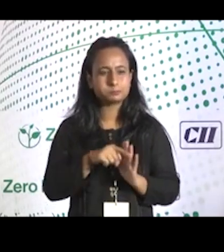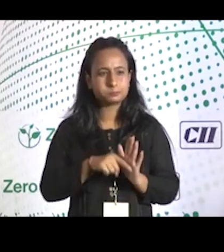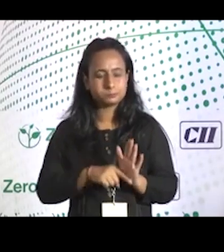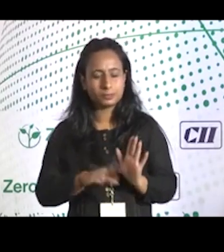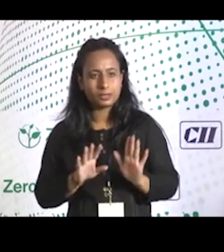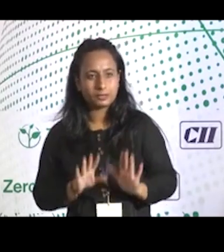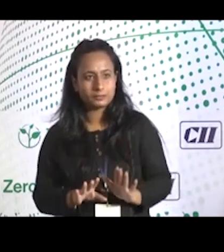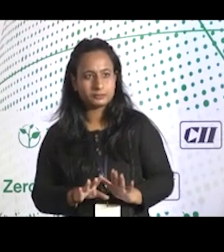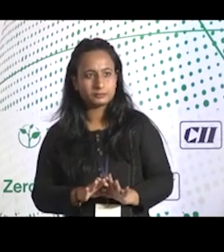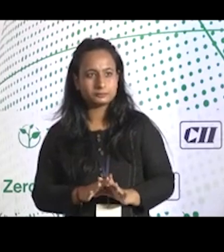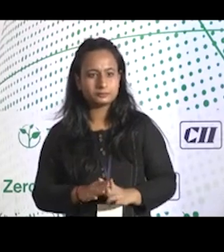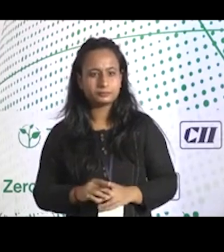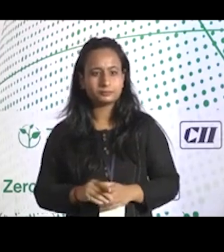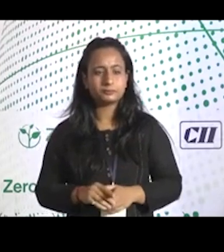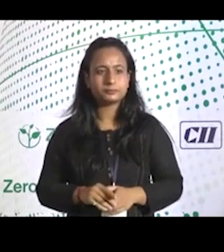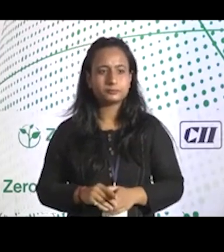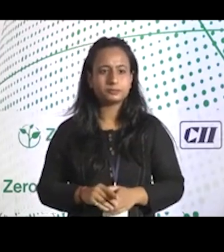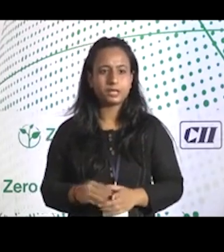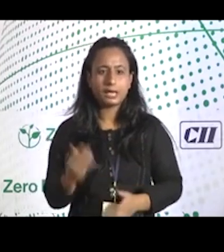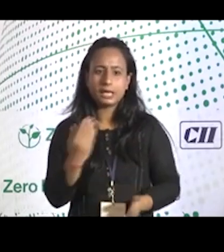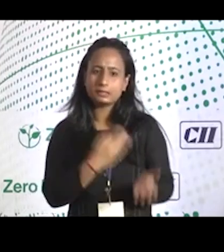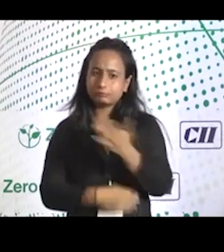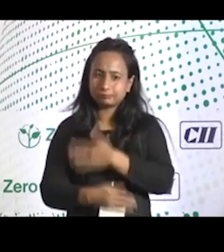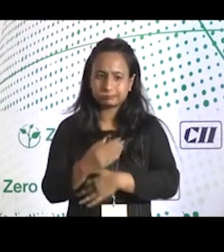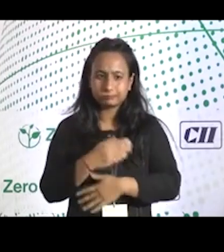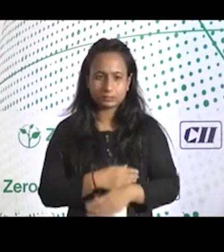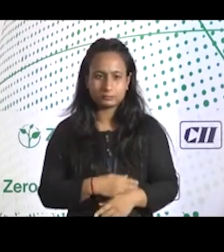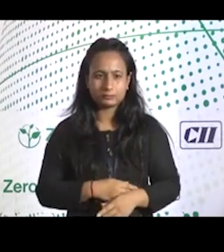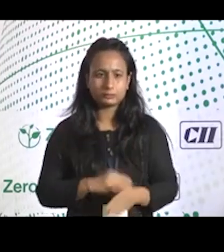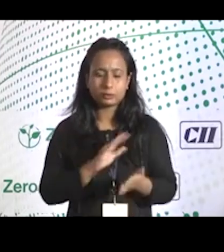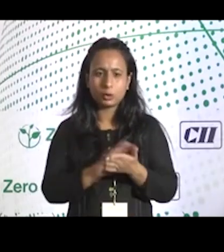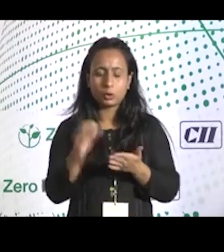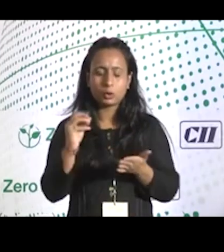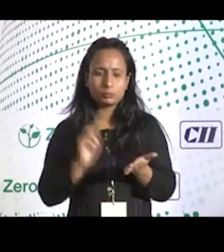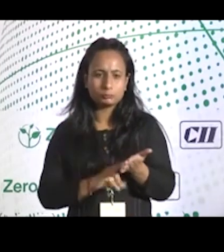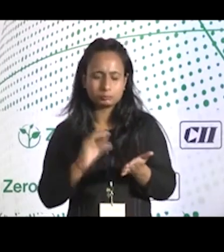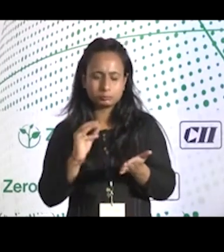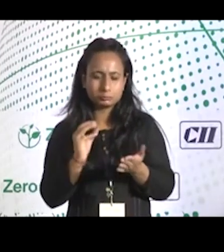And disability is, again, not a homogeneous world that we all talk